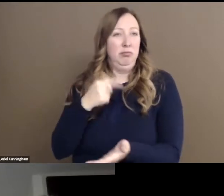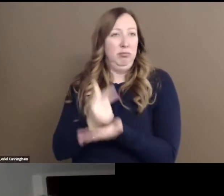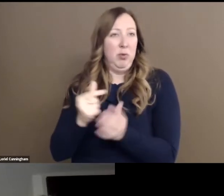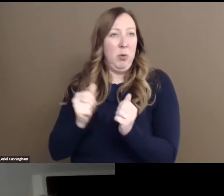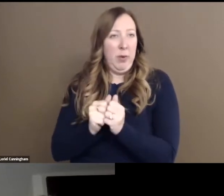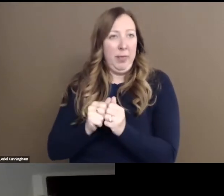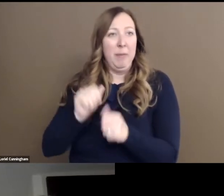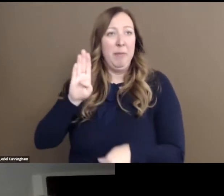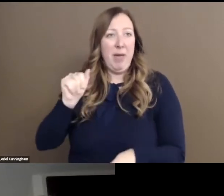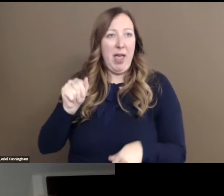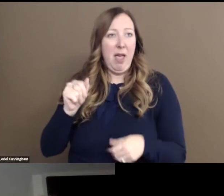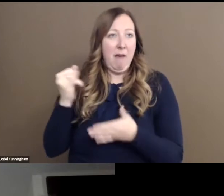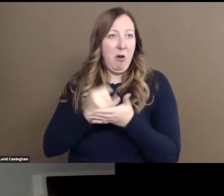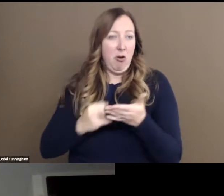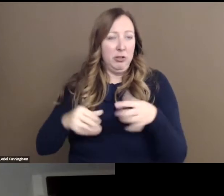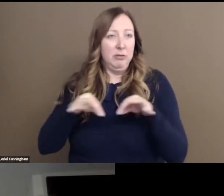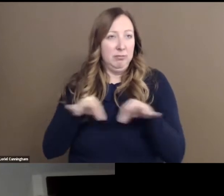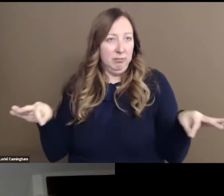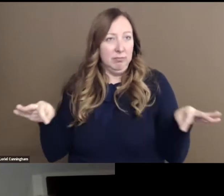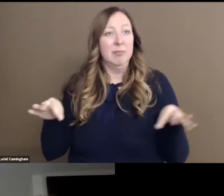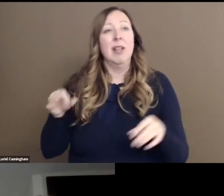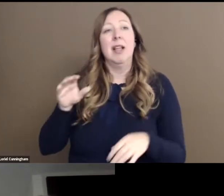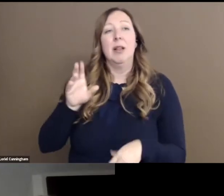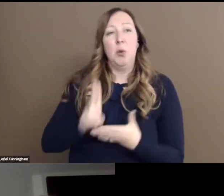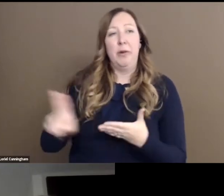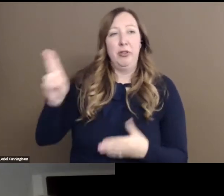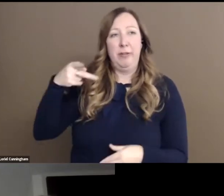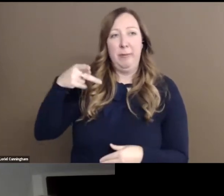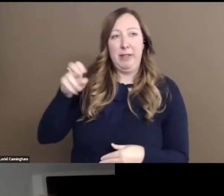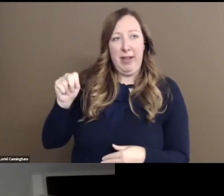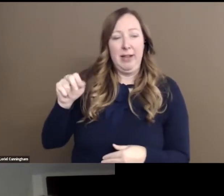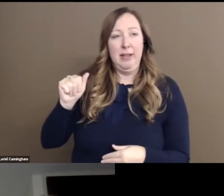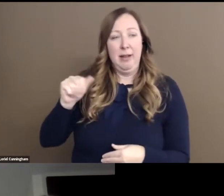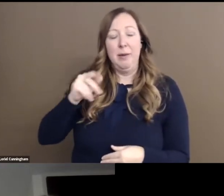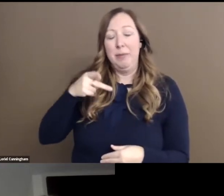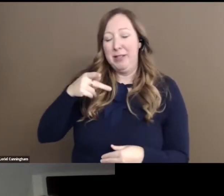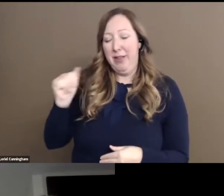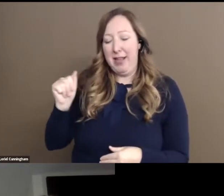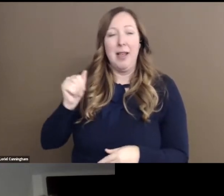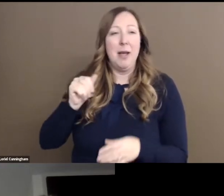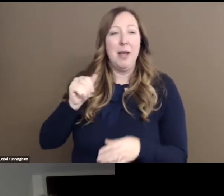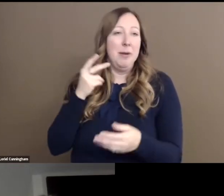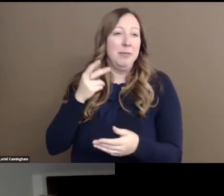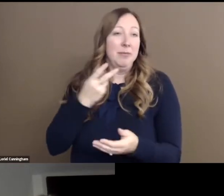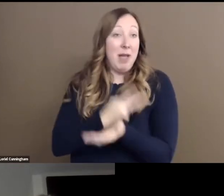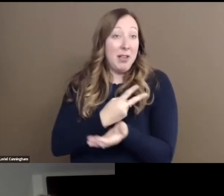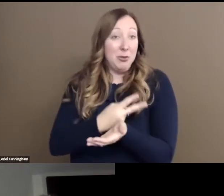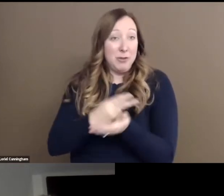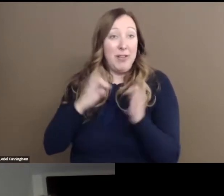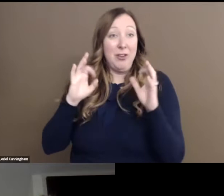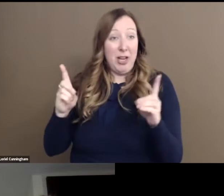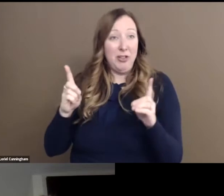from the university of pennsylvania her master of education degree in